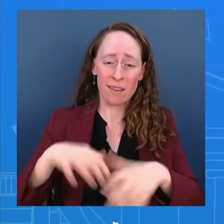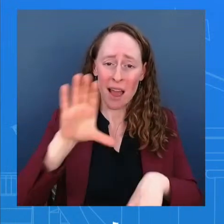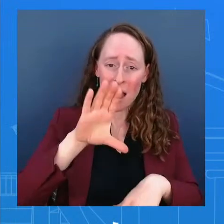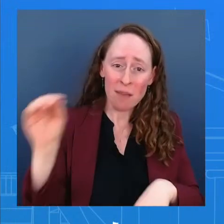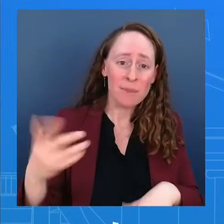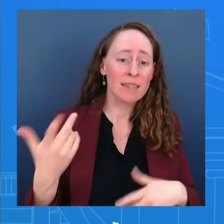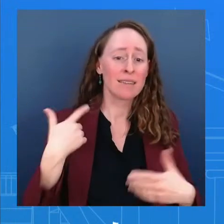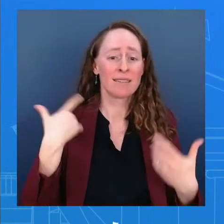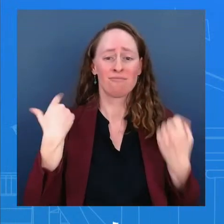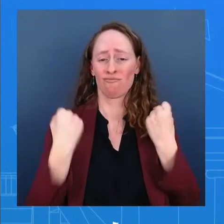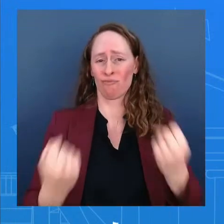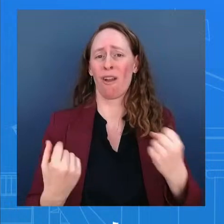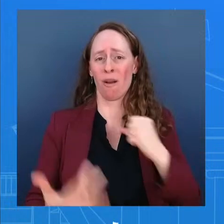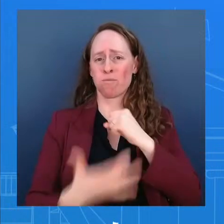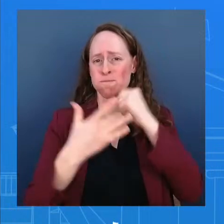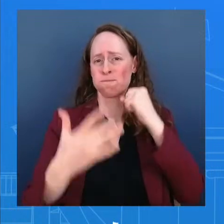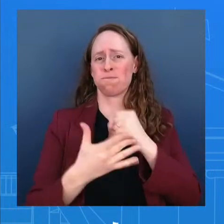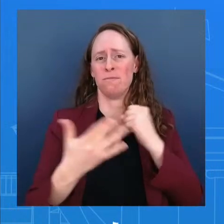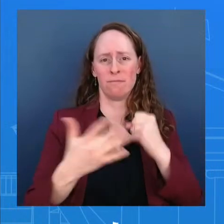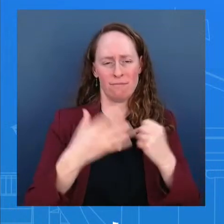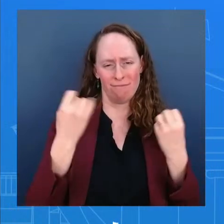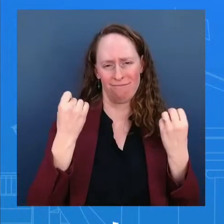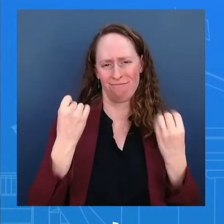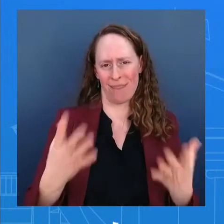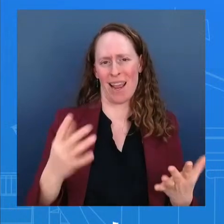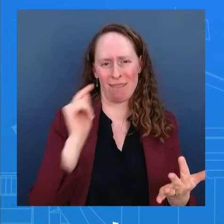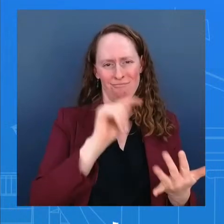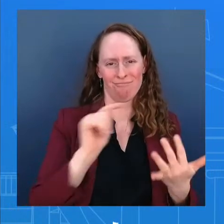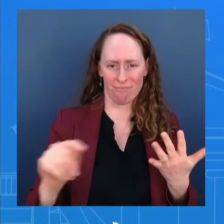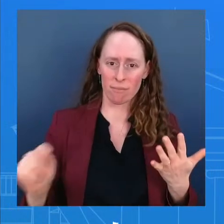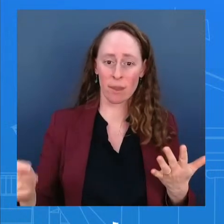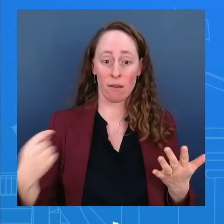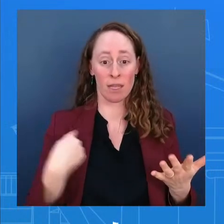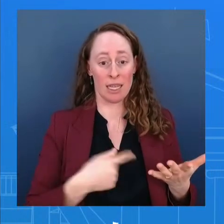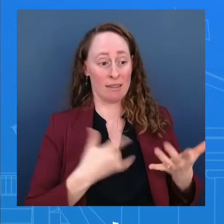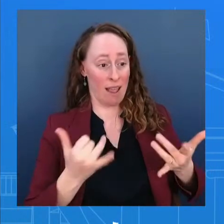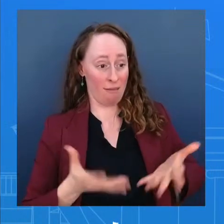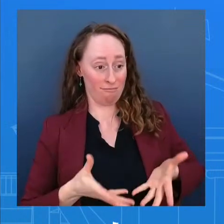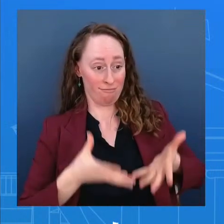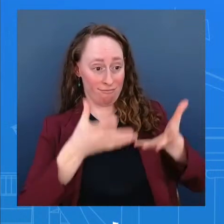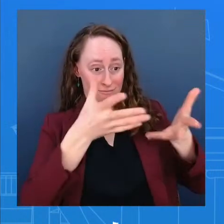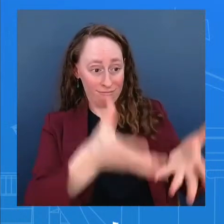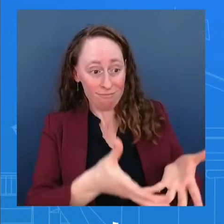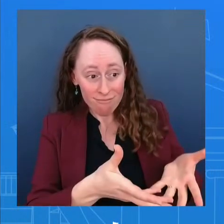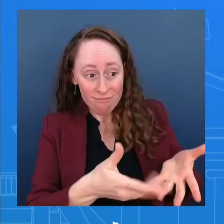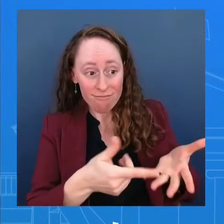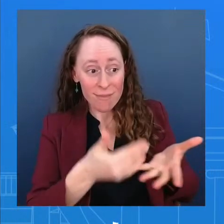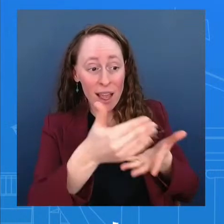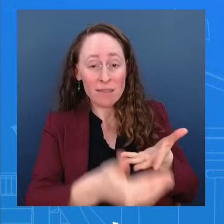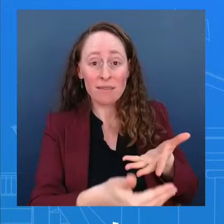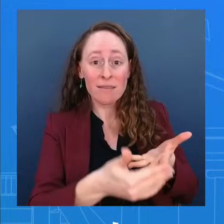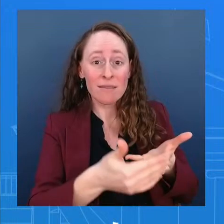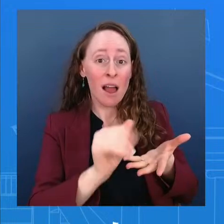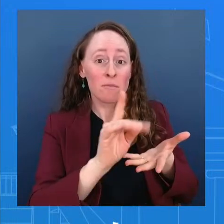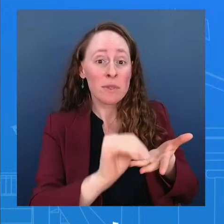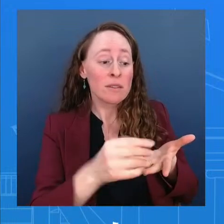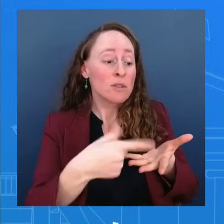these are the things we can give to the incoming team. What they do with that is fundamentally up to them, and then the American people will judge